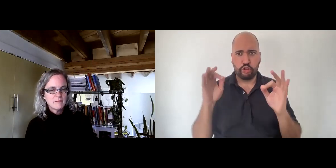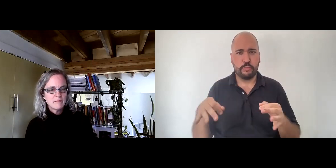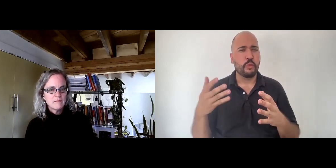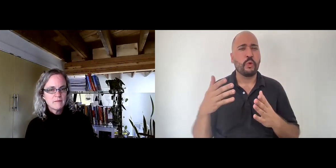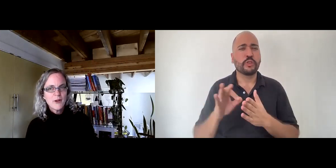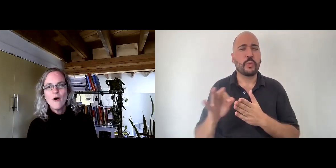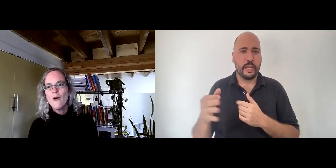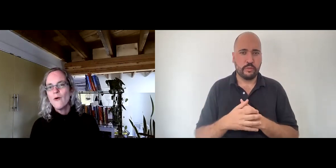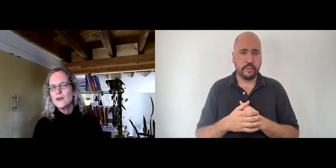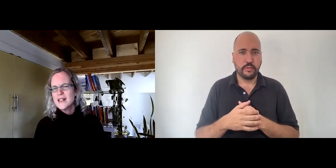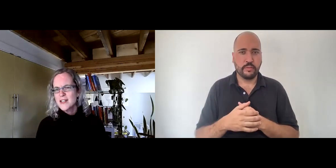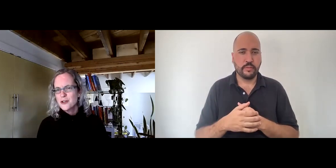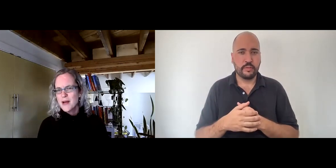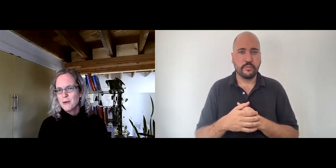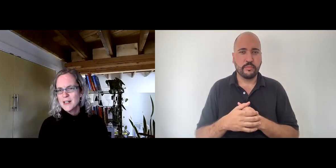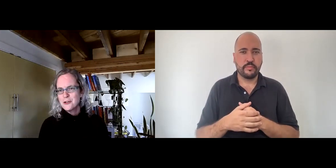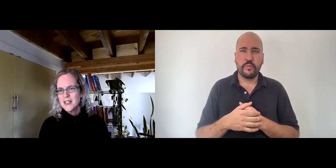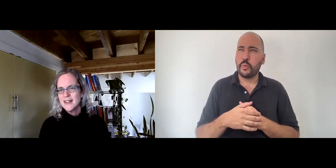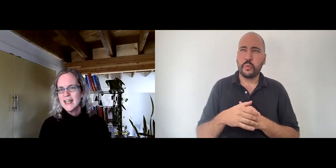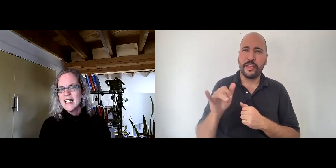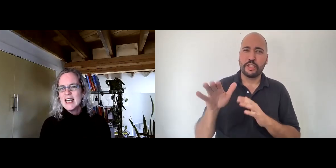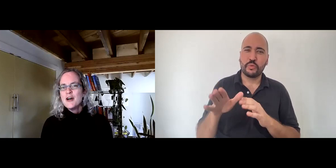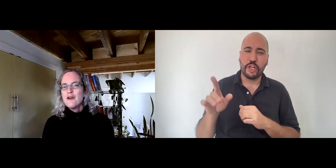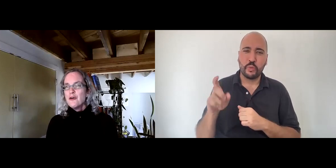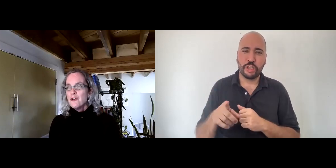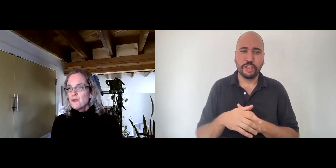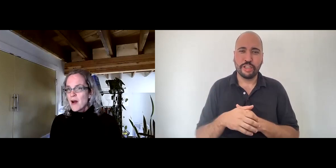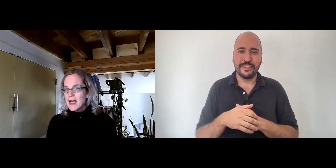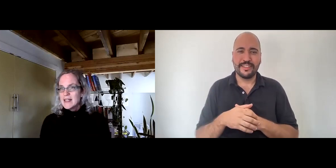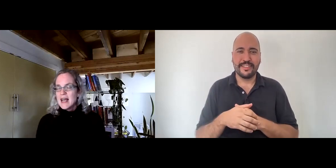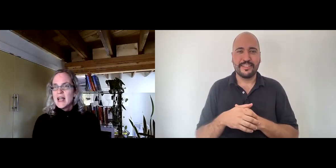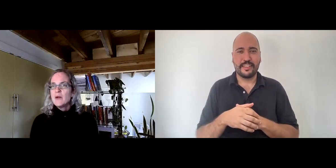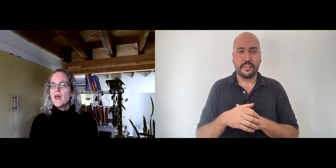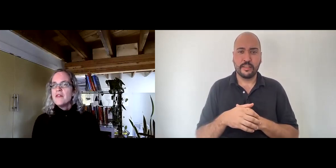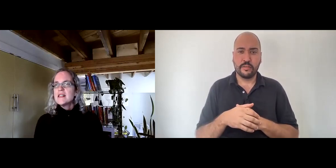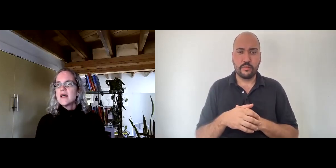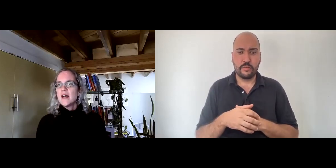Oh, that's such a great question, right?